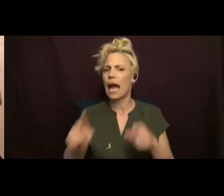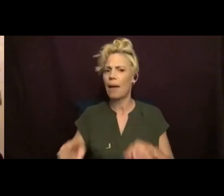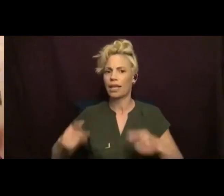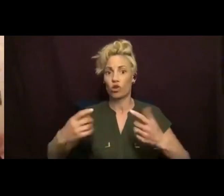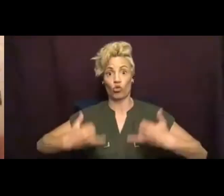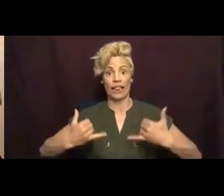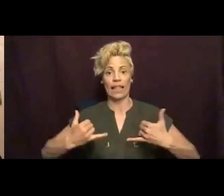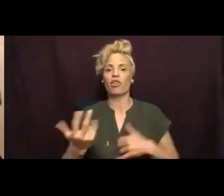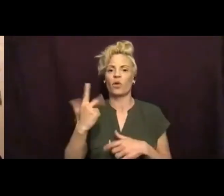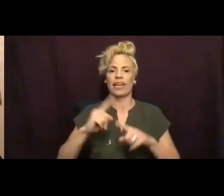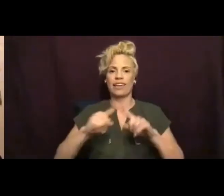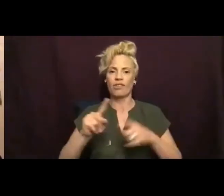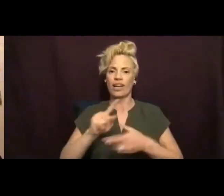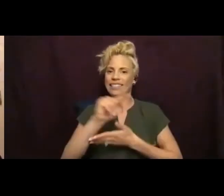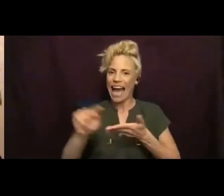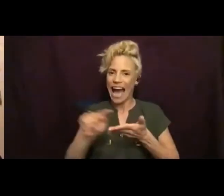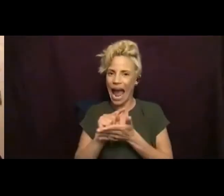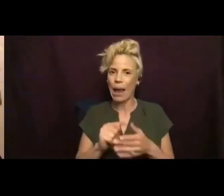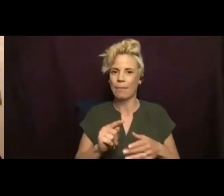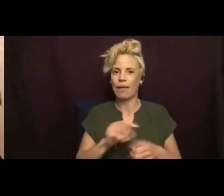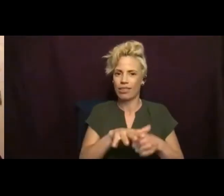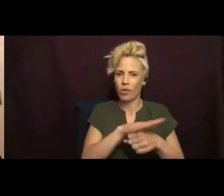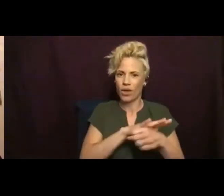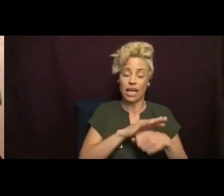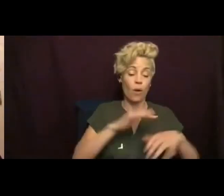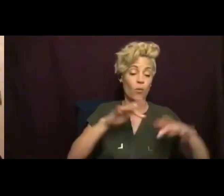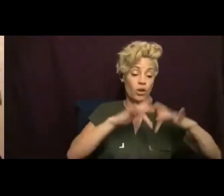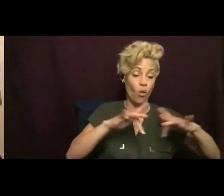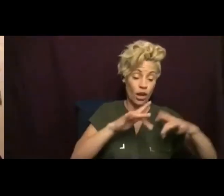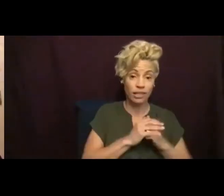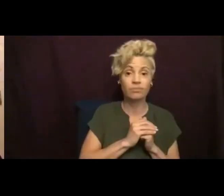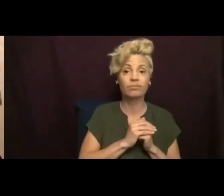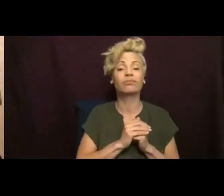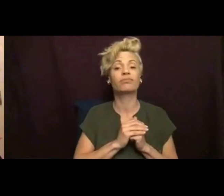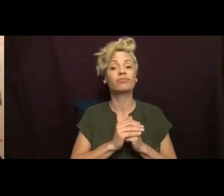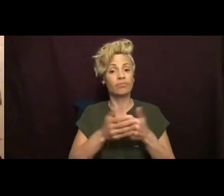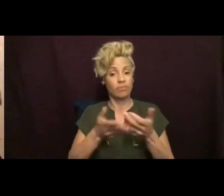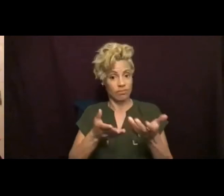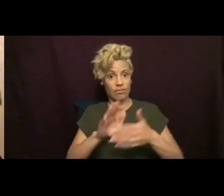We're recording it, you're watching it, and then you can have access to it in the future. And I think that stretching of time